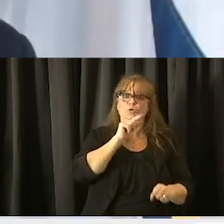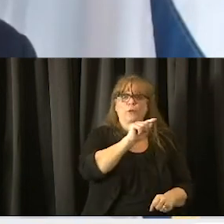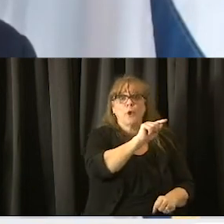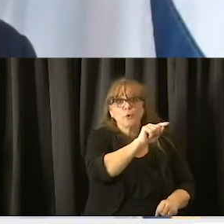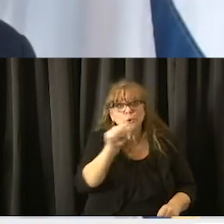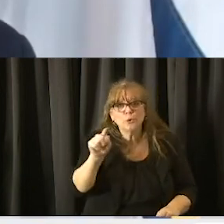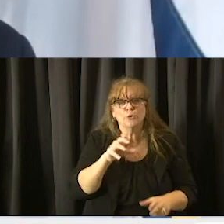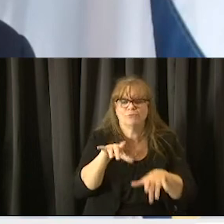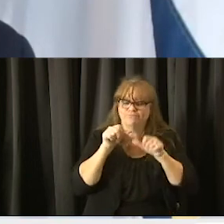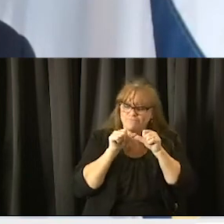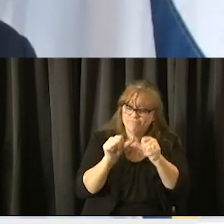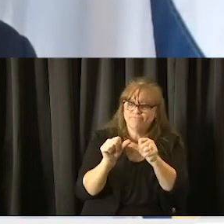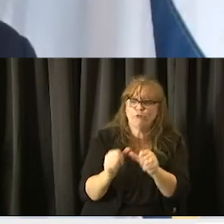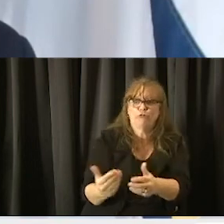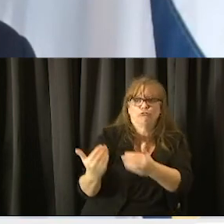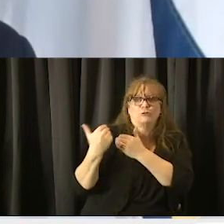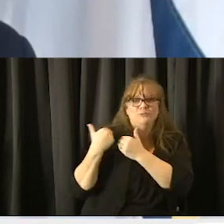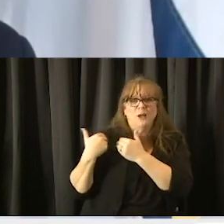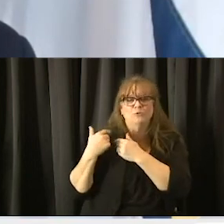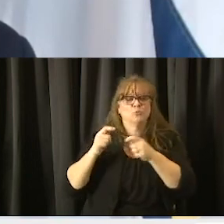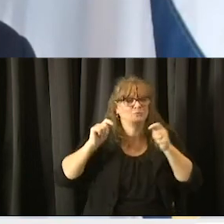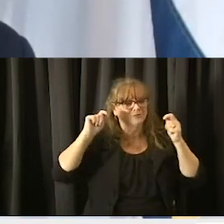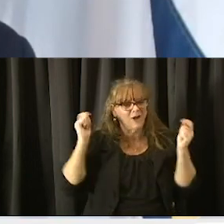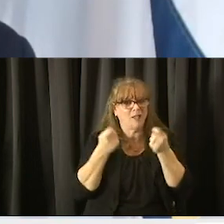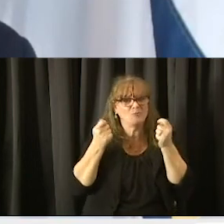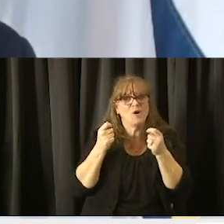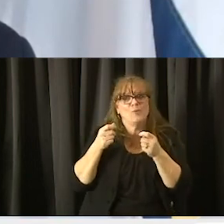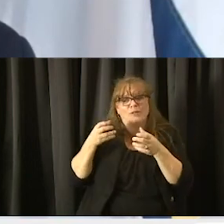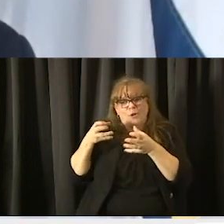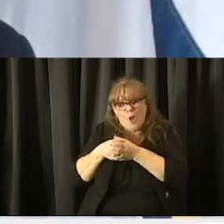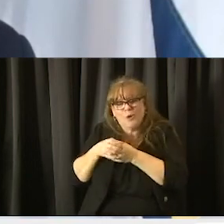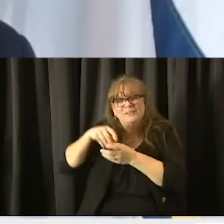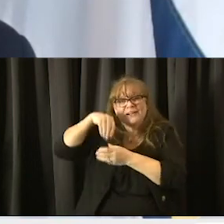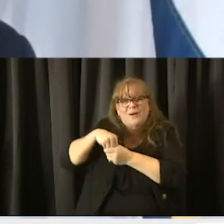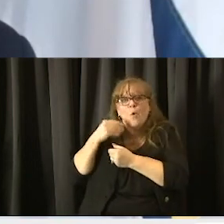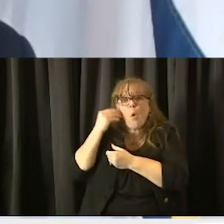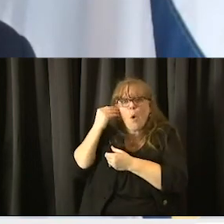but but for that to be a reality we need to make sure that we're responsible over new year's eve